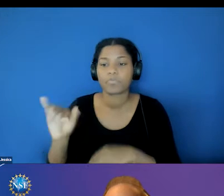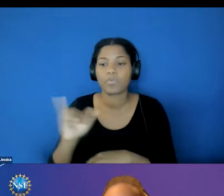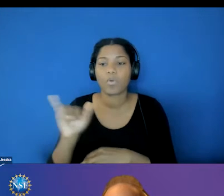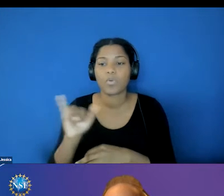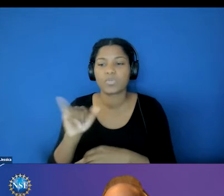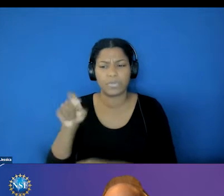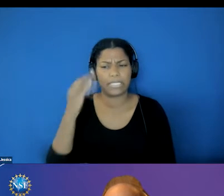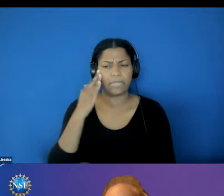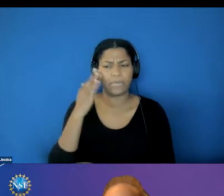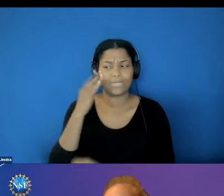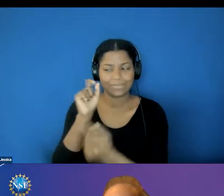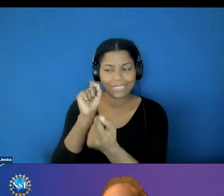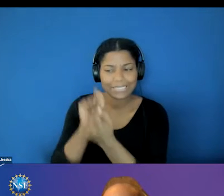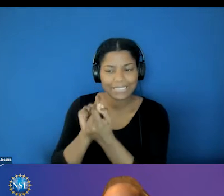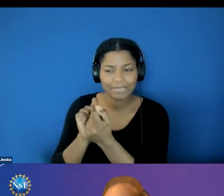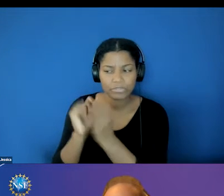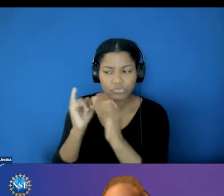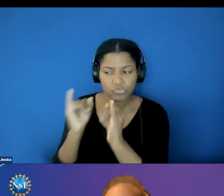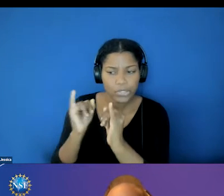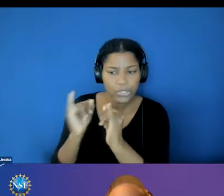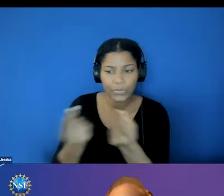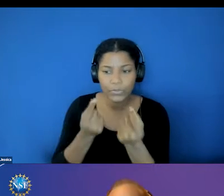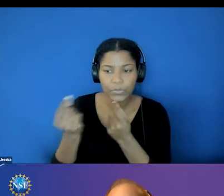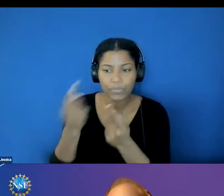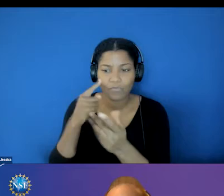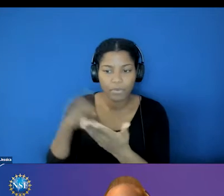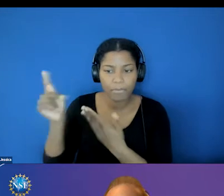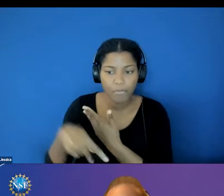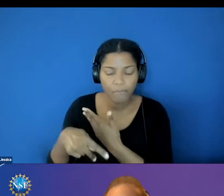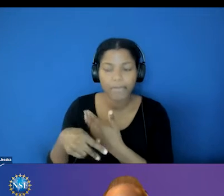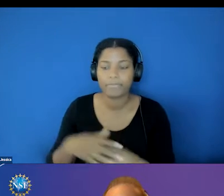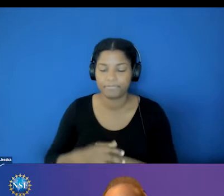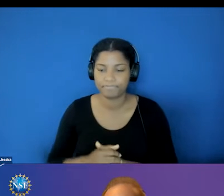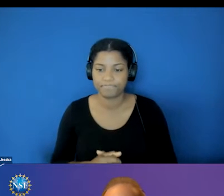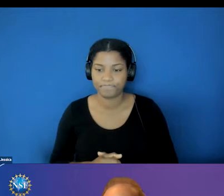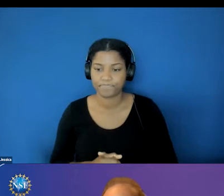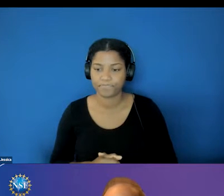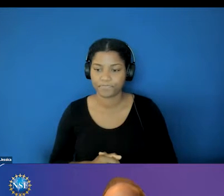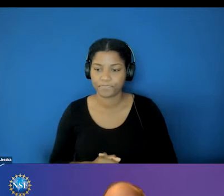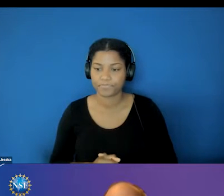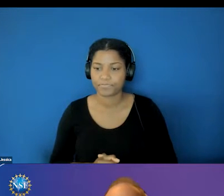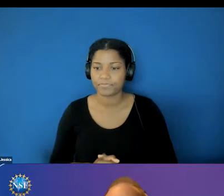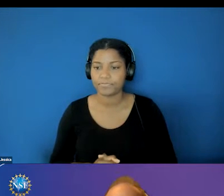specific guidance is for a program in the program solicitation.